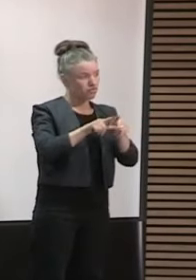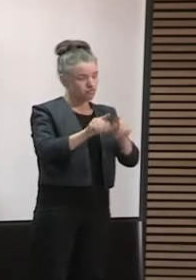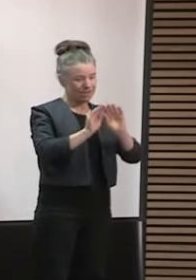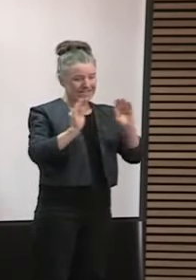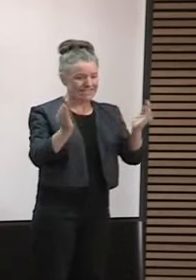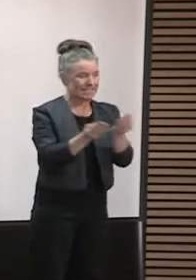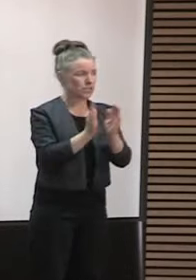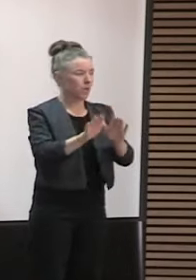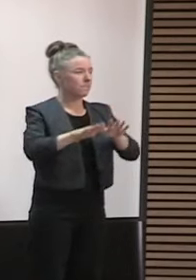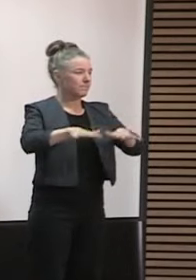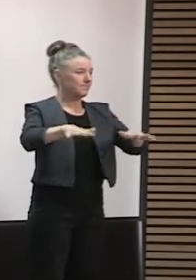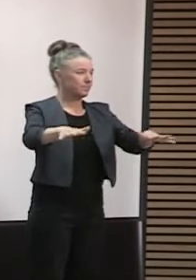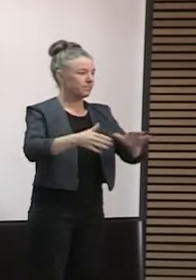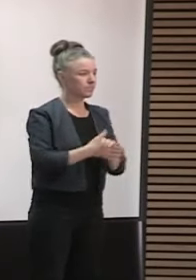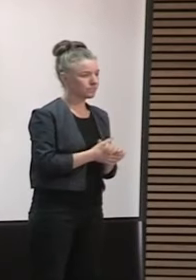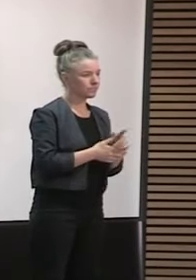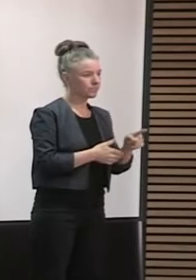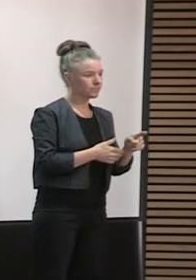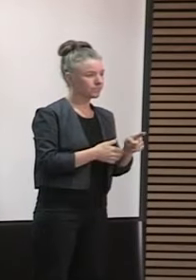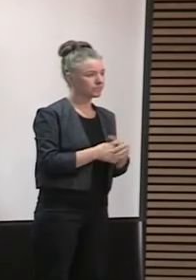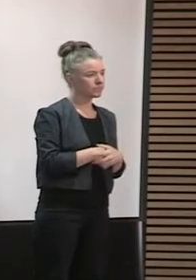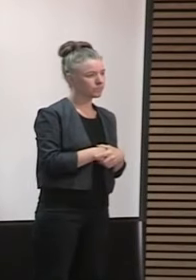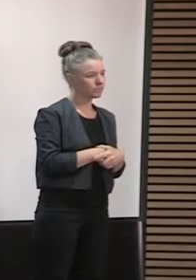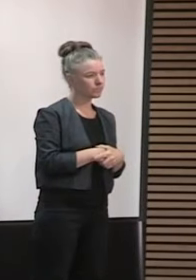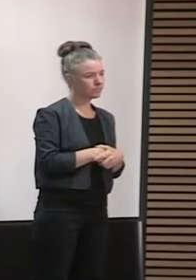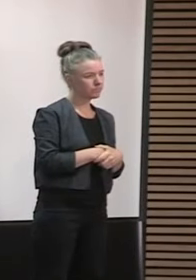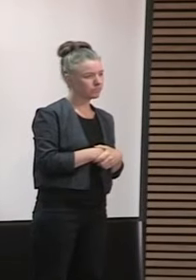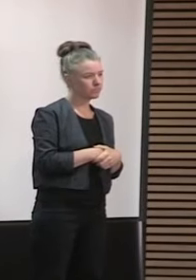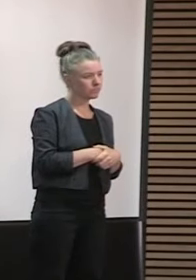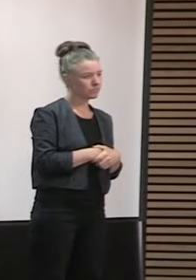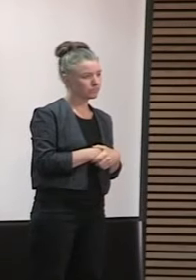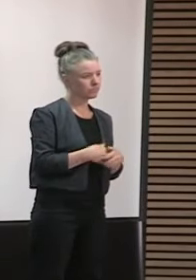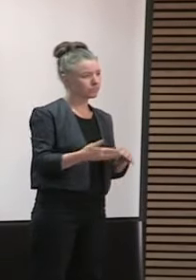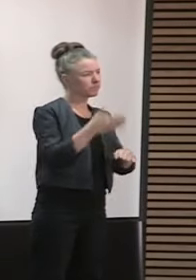it out in a letter to them.